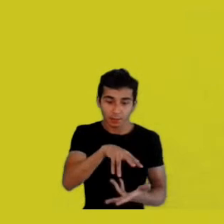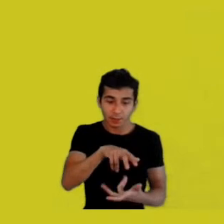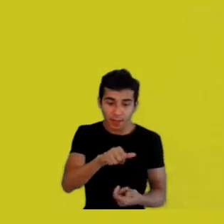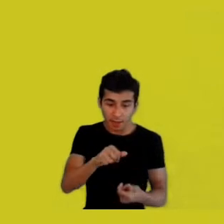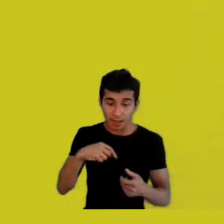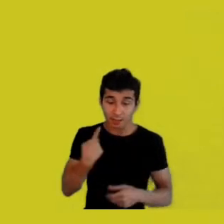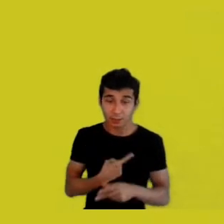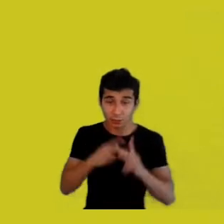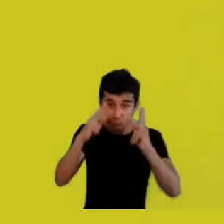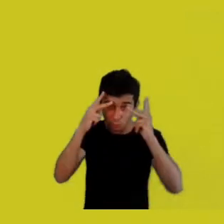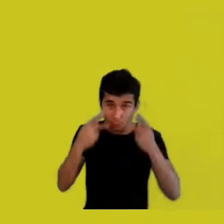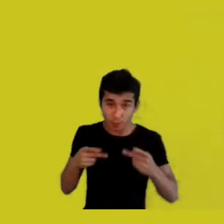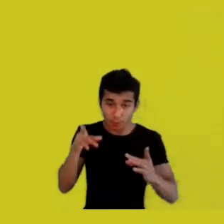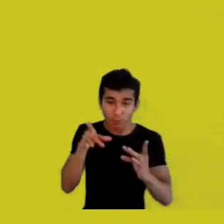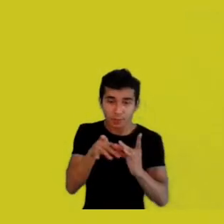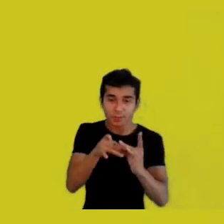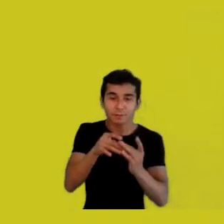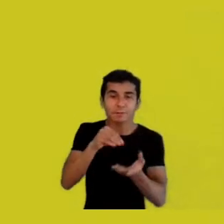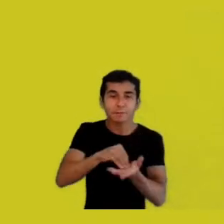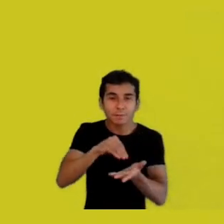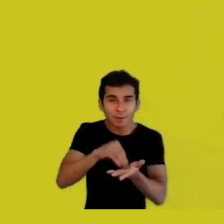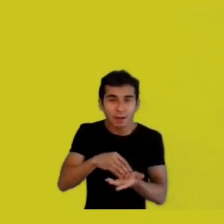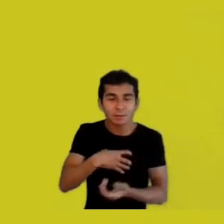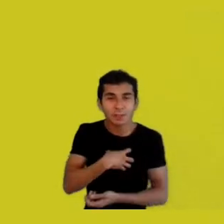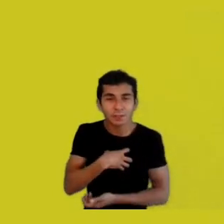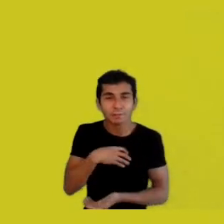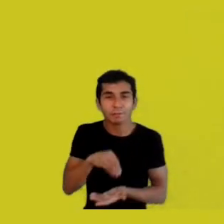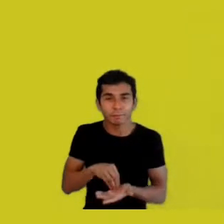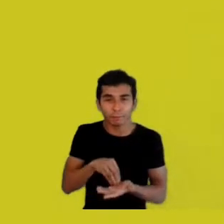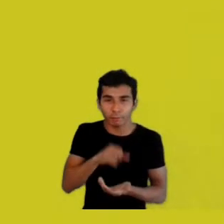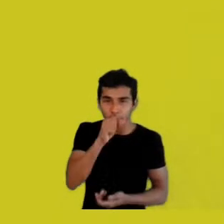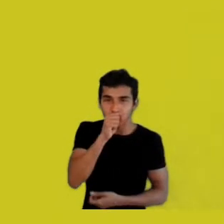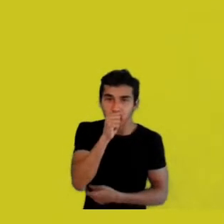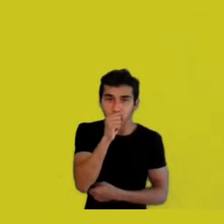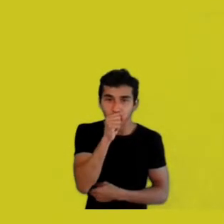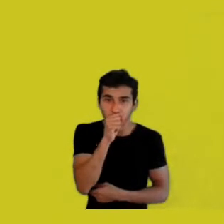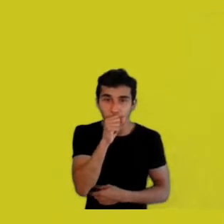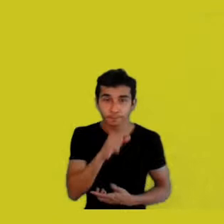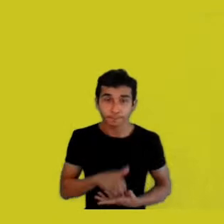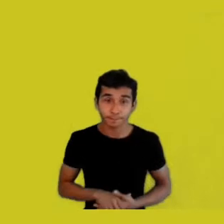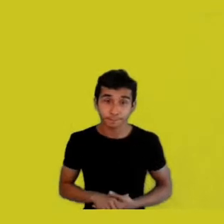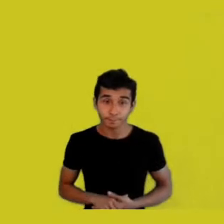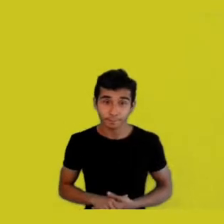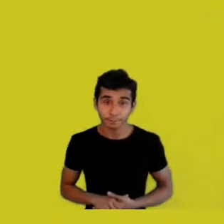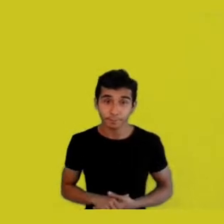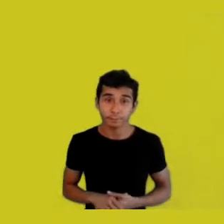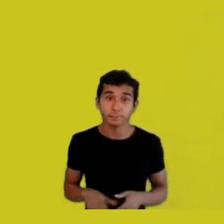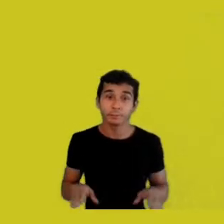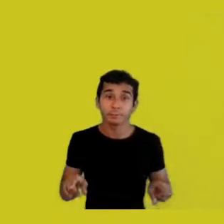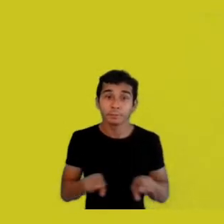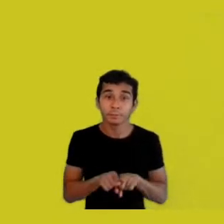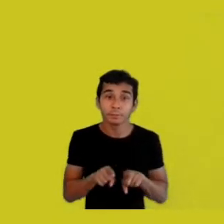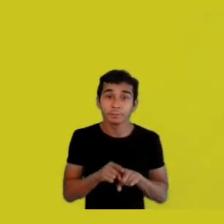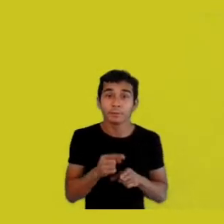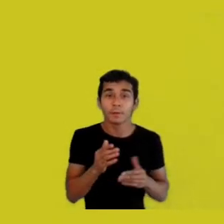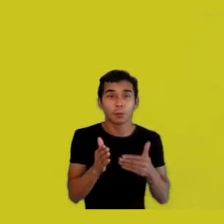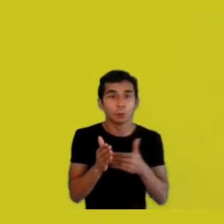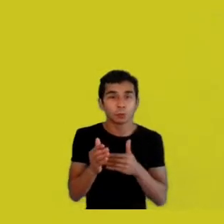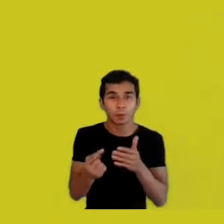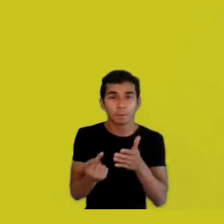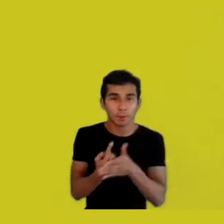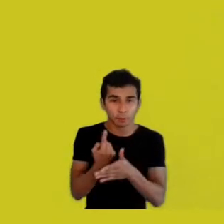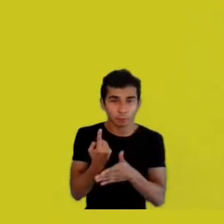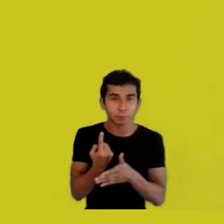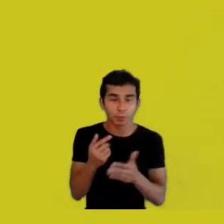Lastly, Tom’s question, I agree completely with Pedro.